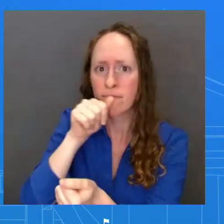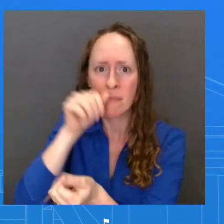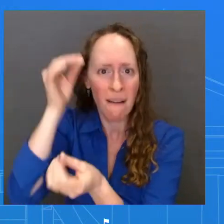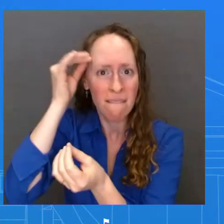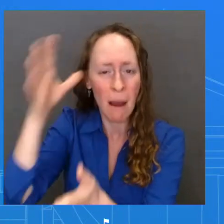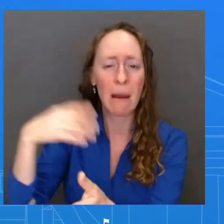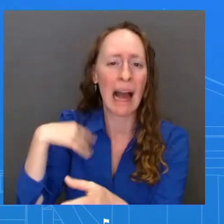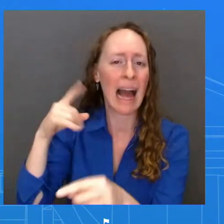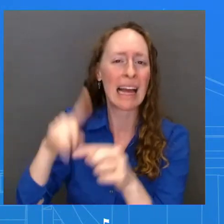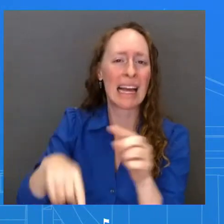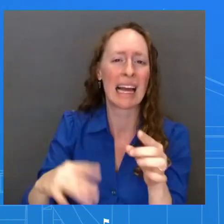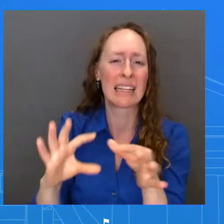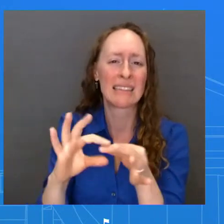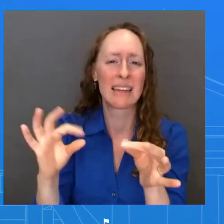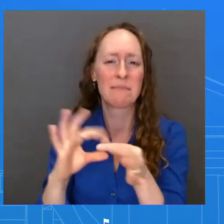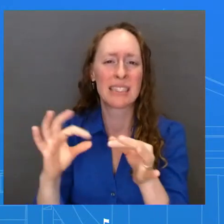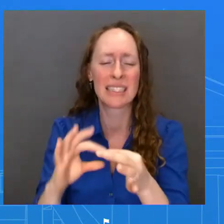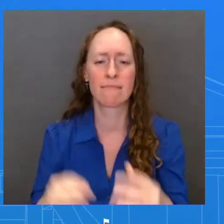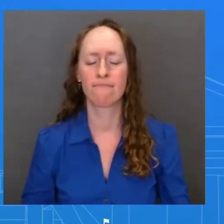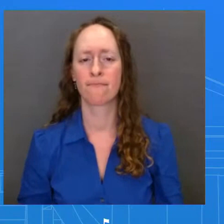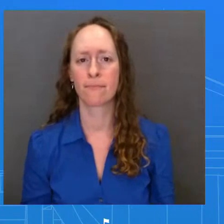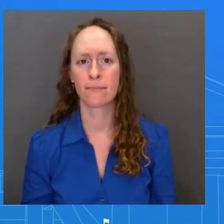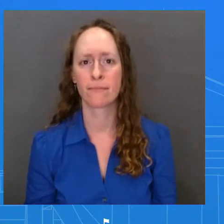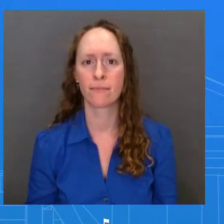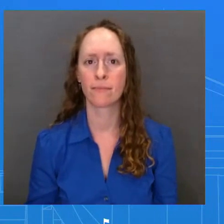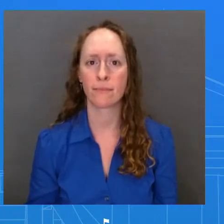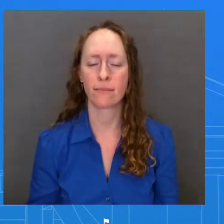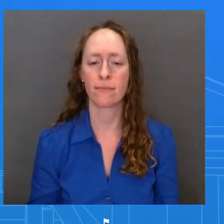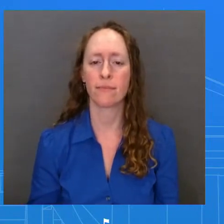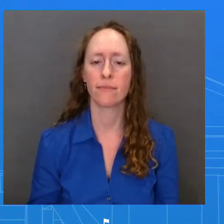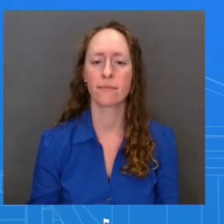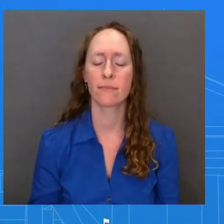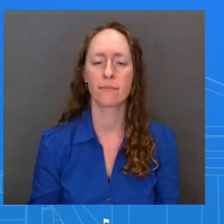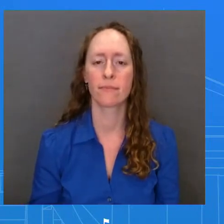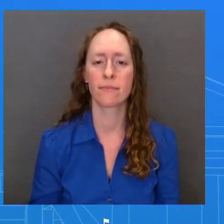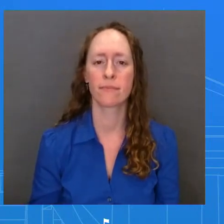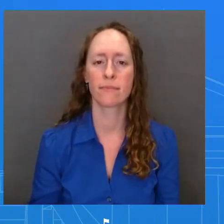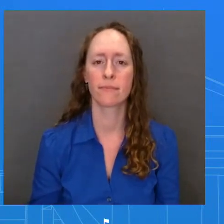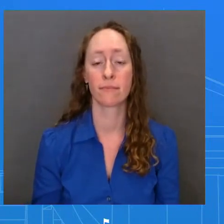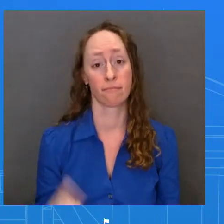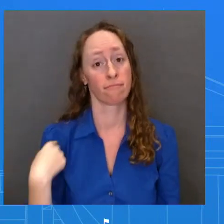And we've seen numerous changes in those analyses over time